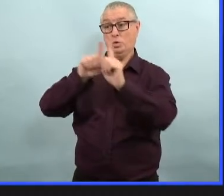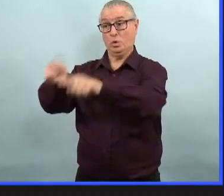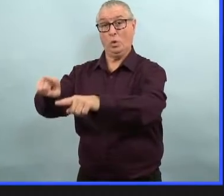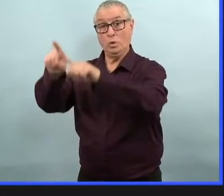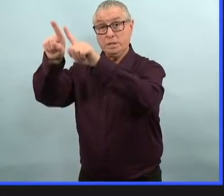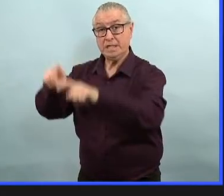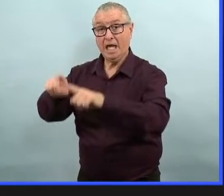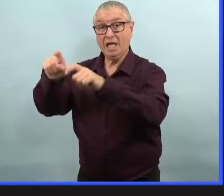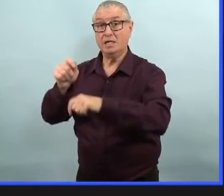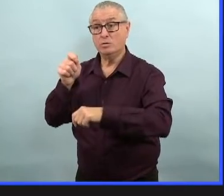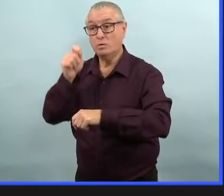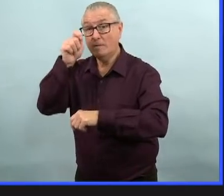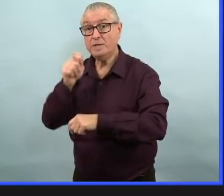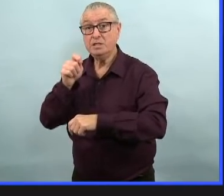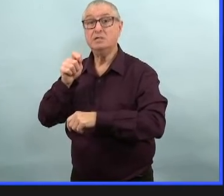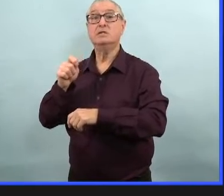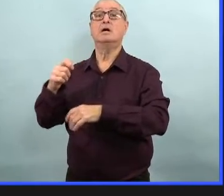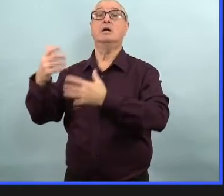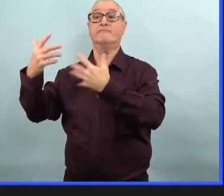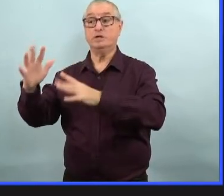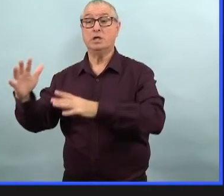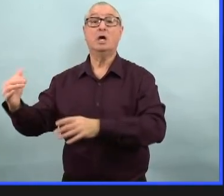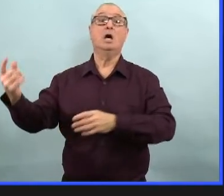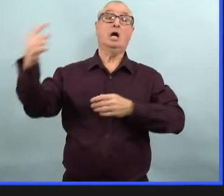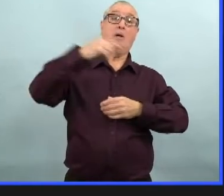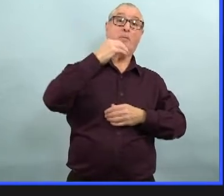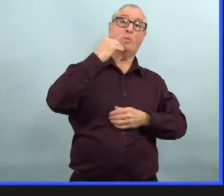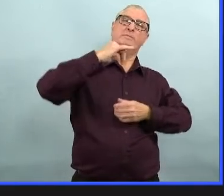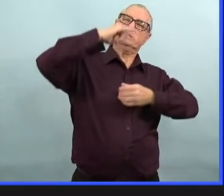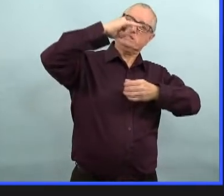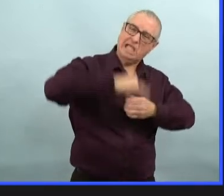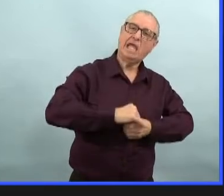you and uh if i could ask about the clinical guidance when it comes to rapid tests